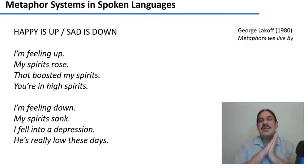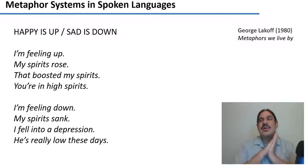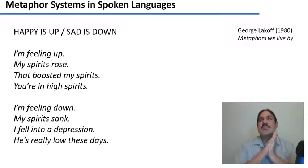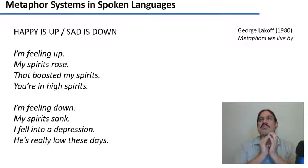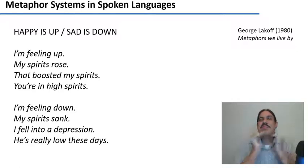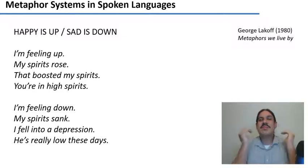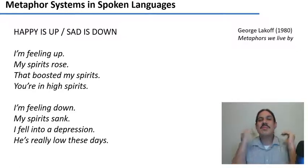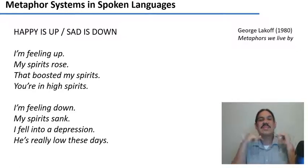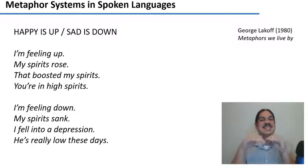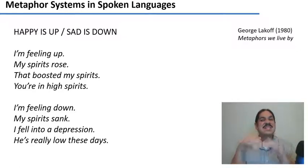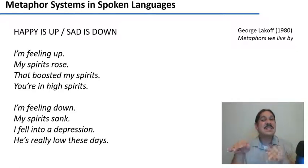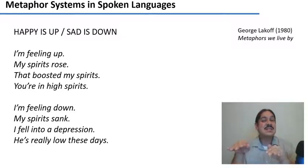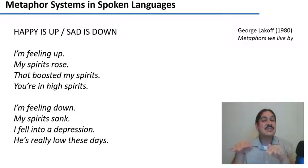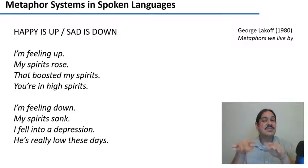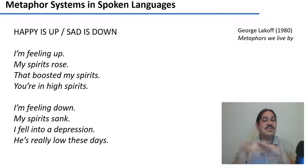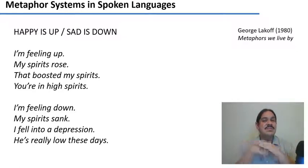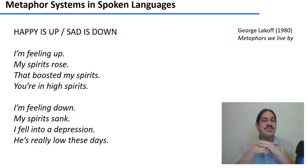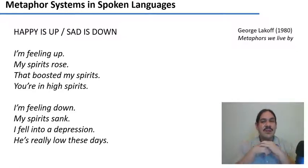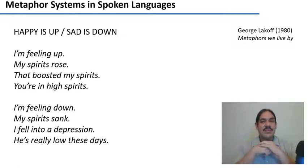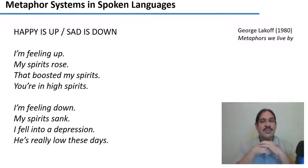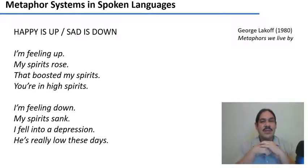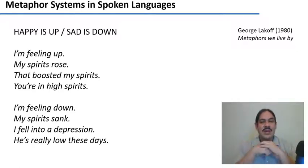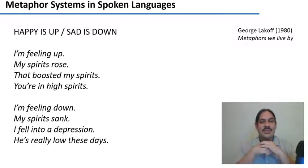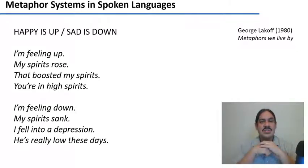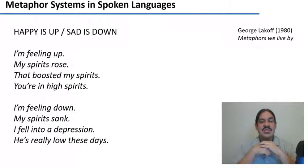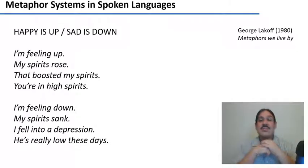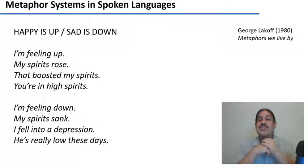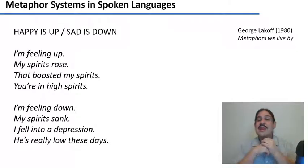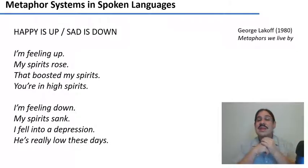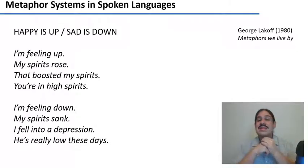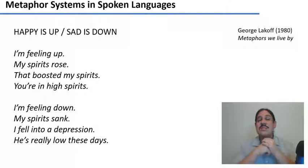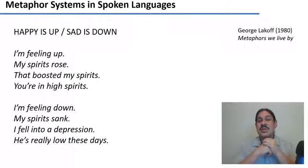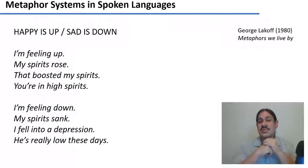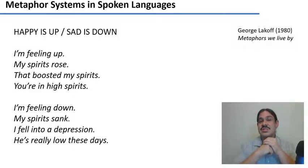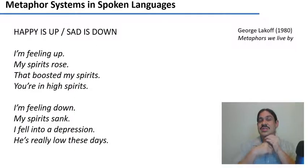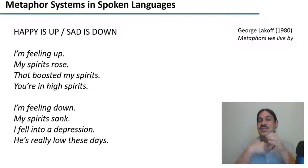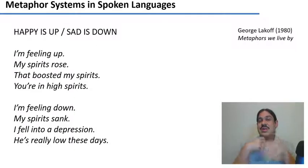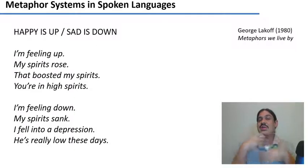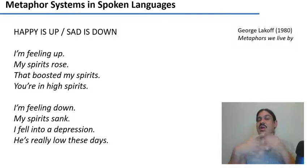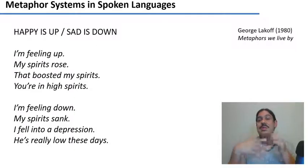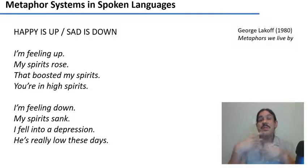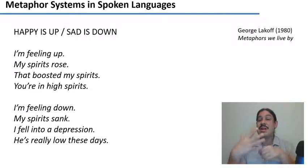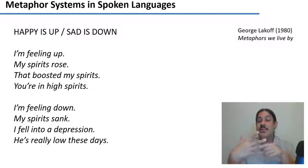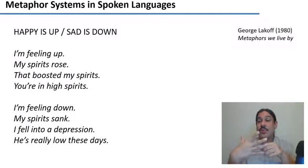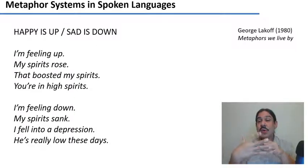metaphors 'happy' is 'up' and 'sad' is 'down', for example, and 'i'm